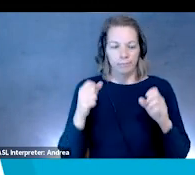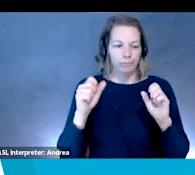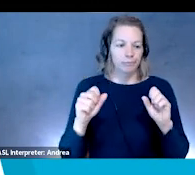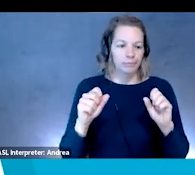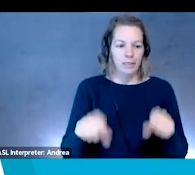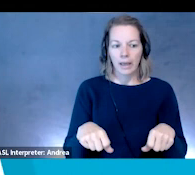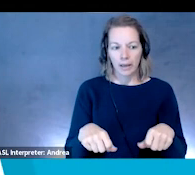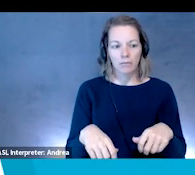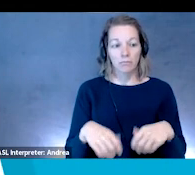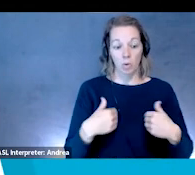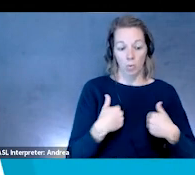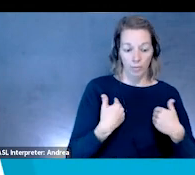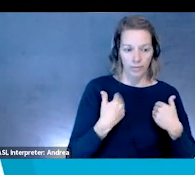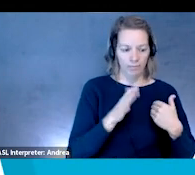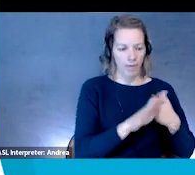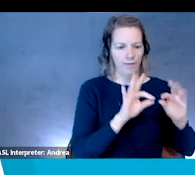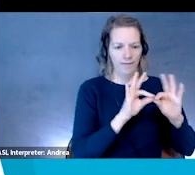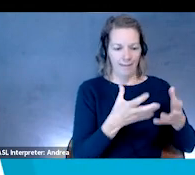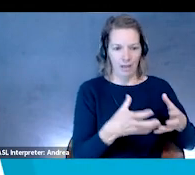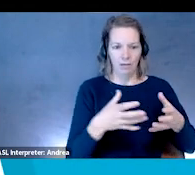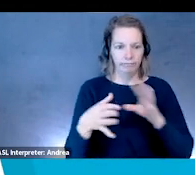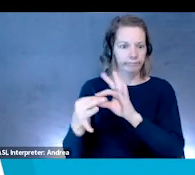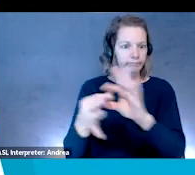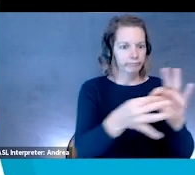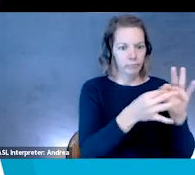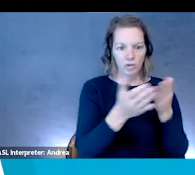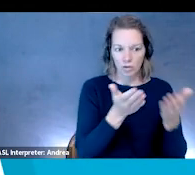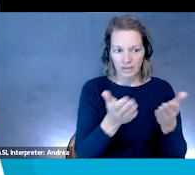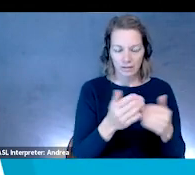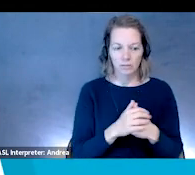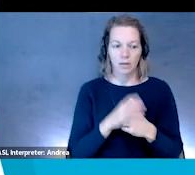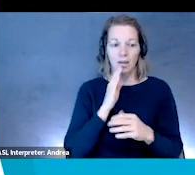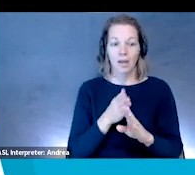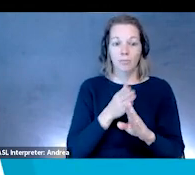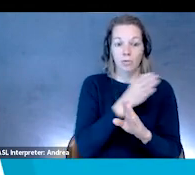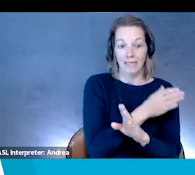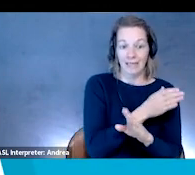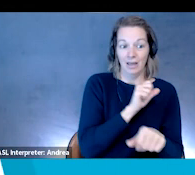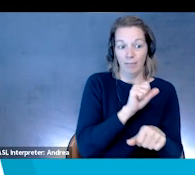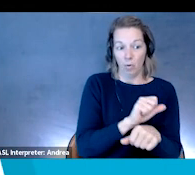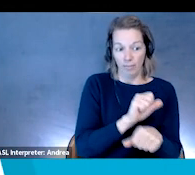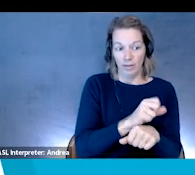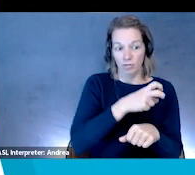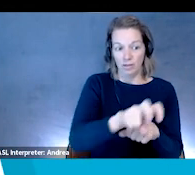STILL IN SCHOOL. THERE ARE A NUMBER OF DIFFERENT WAYS WE CAN IN THIS CAPACITY, WE CAN HELP THEIR FAMILIES GET CONNECTED